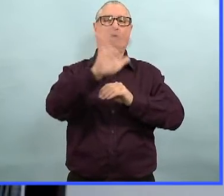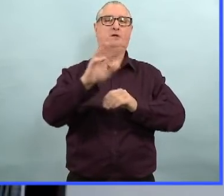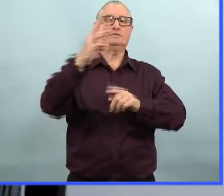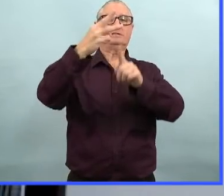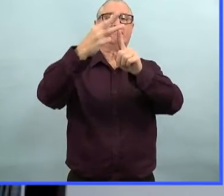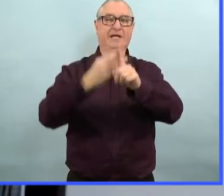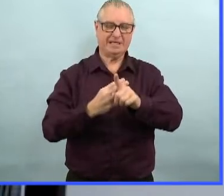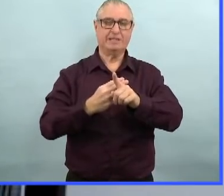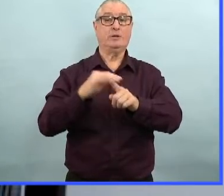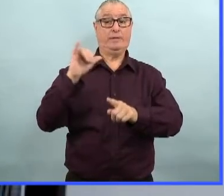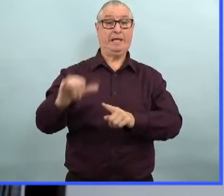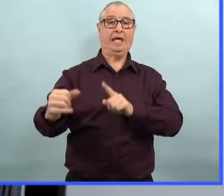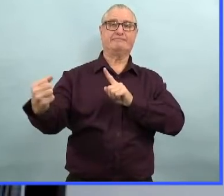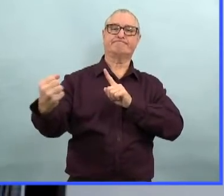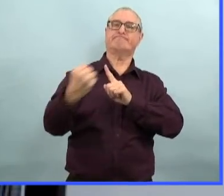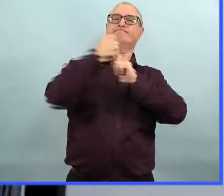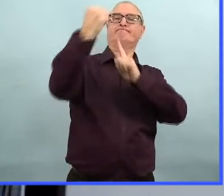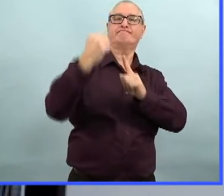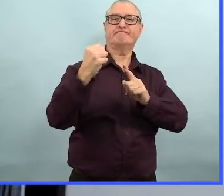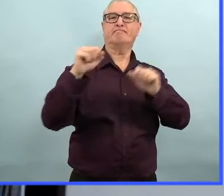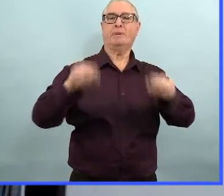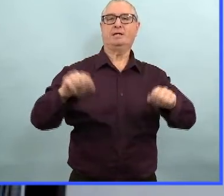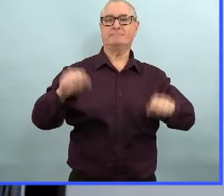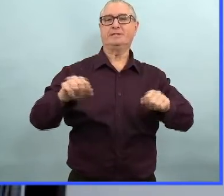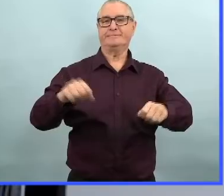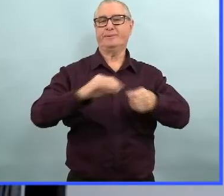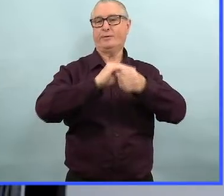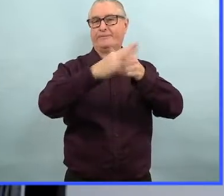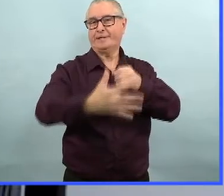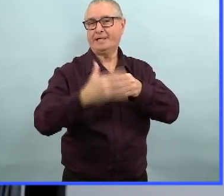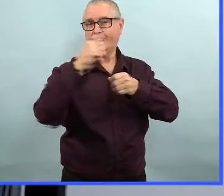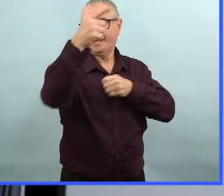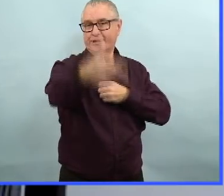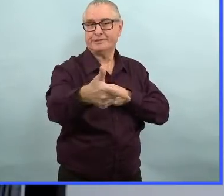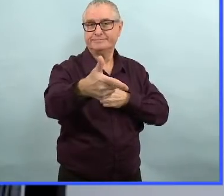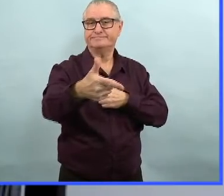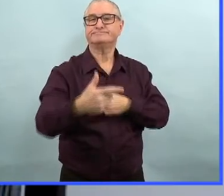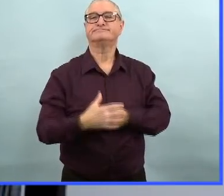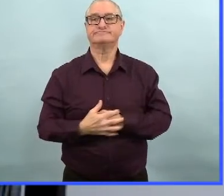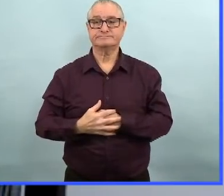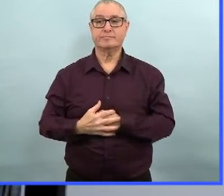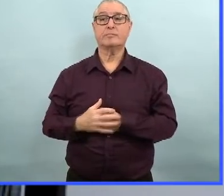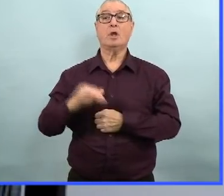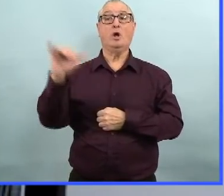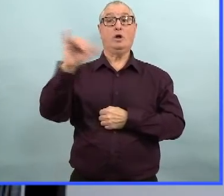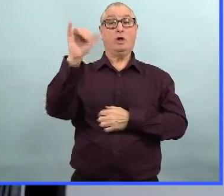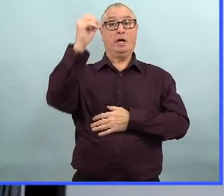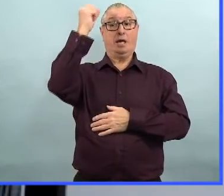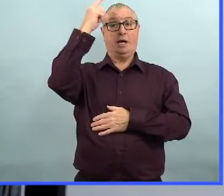the omicron variant this variant was not known at the time of the initial development of the vaccine